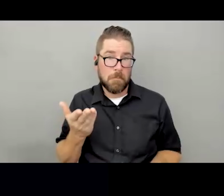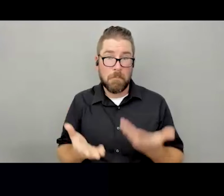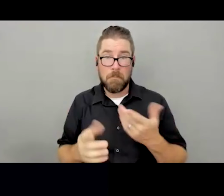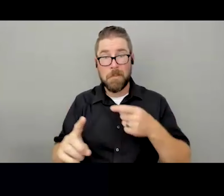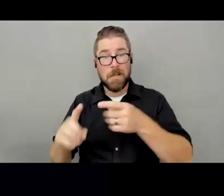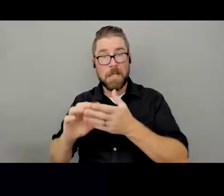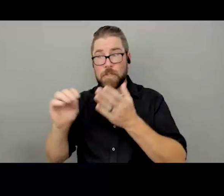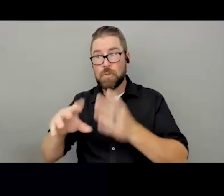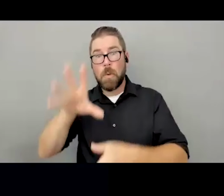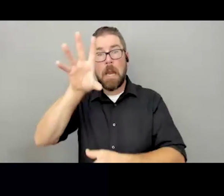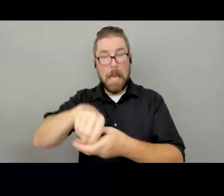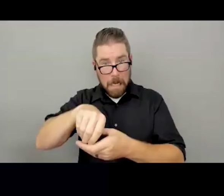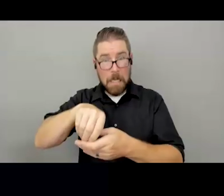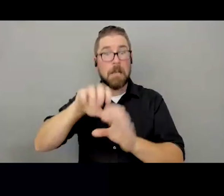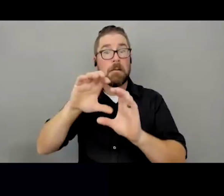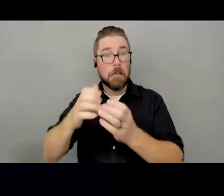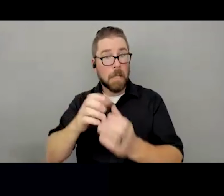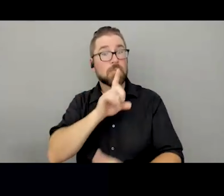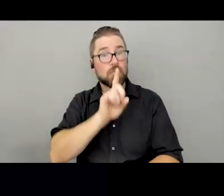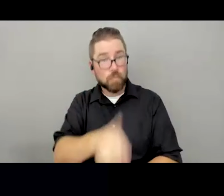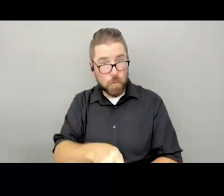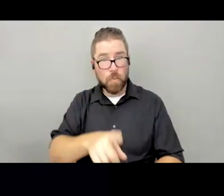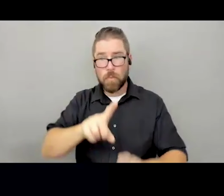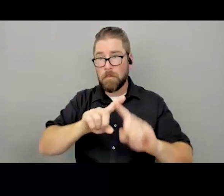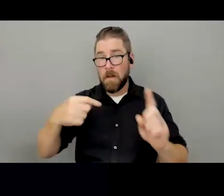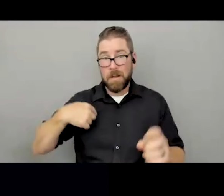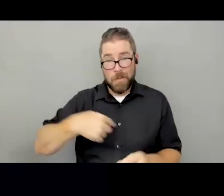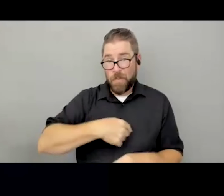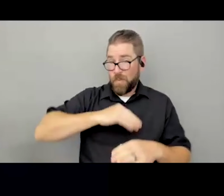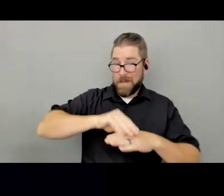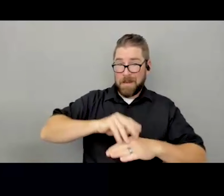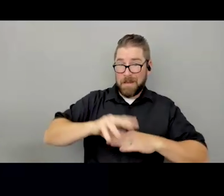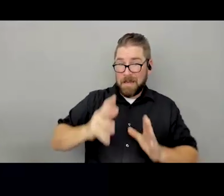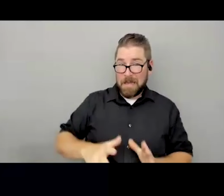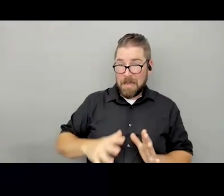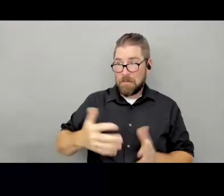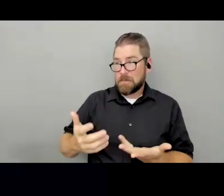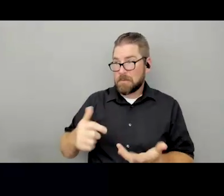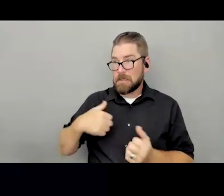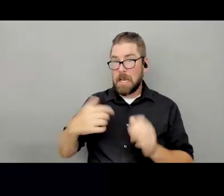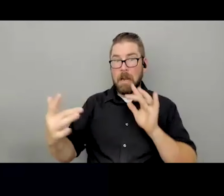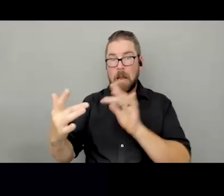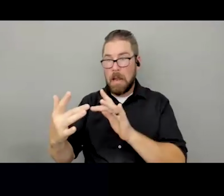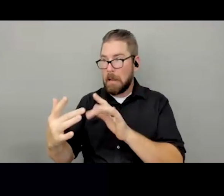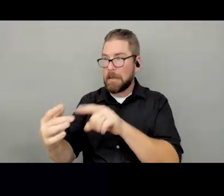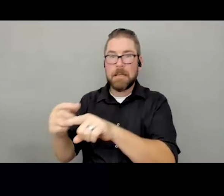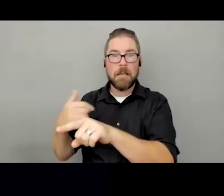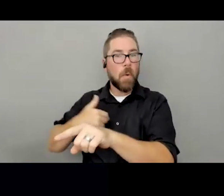to who we know or, you know, when we see them, and they have a lot of things going on in their lives.